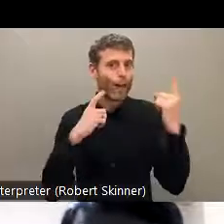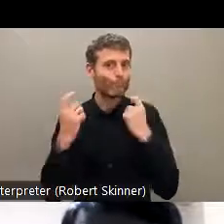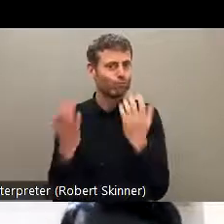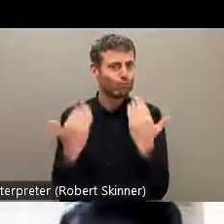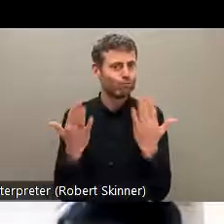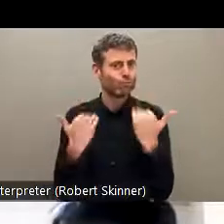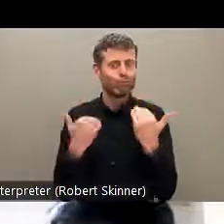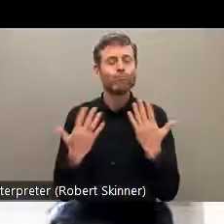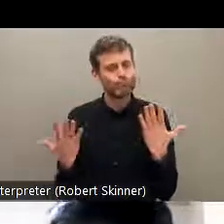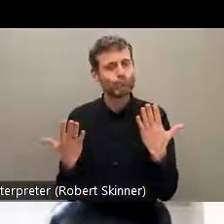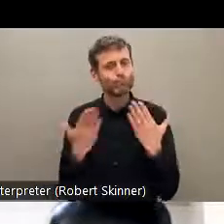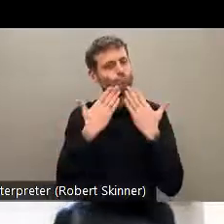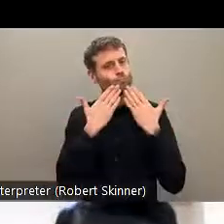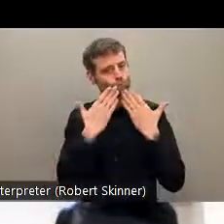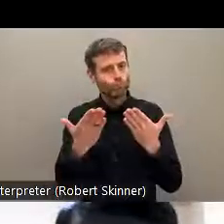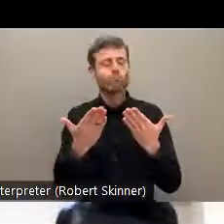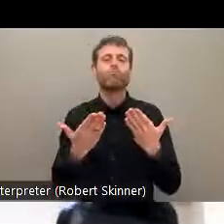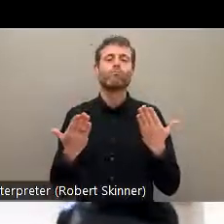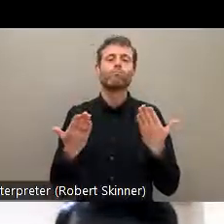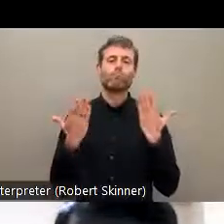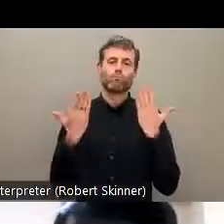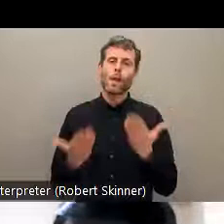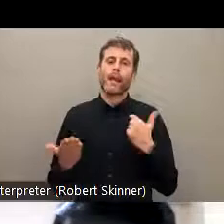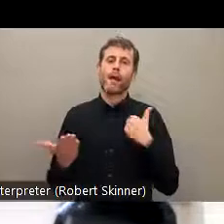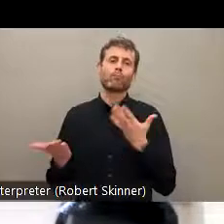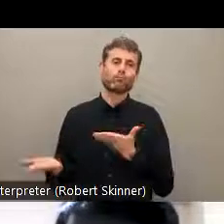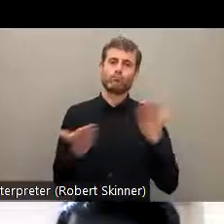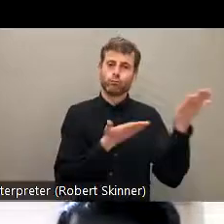for your prayers, if there are any. Thank you very much and over to